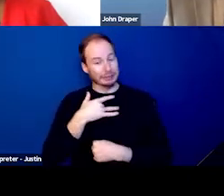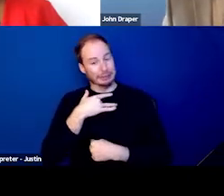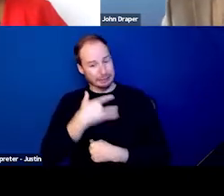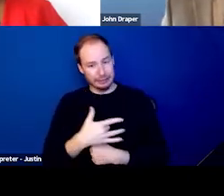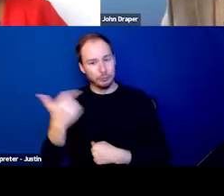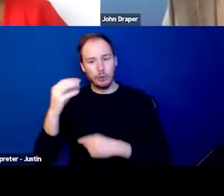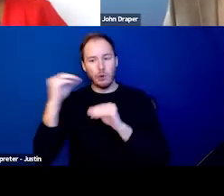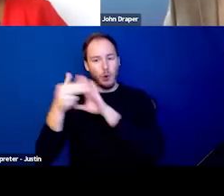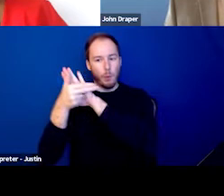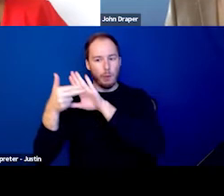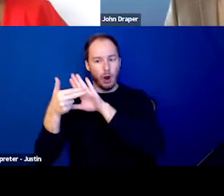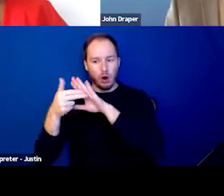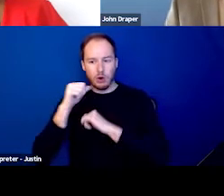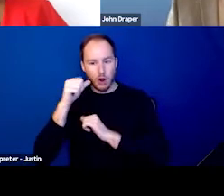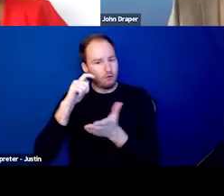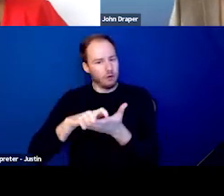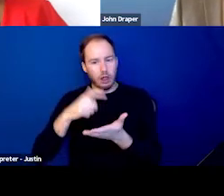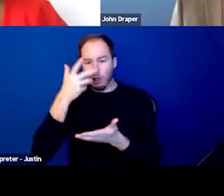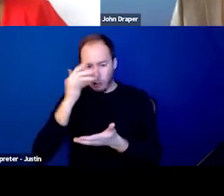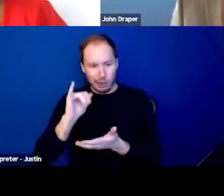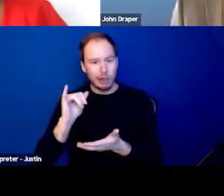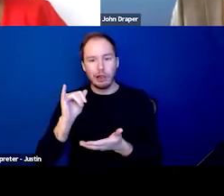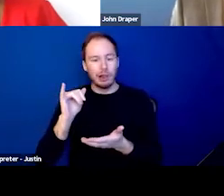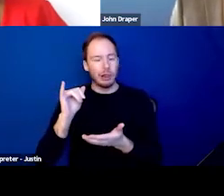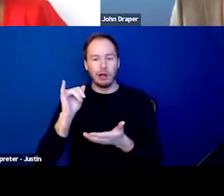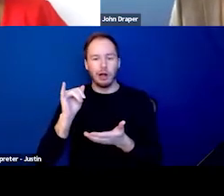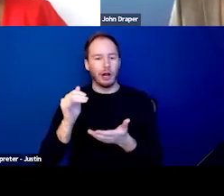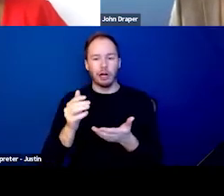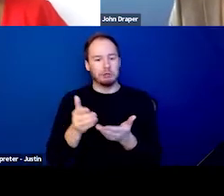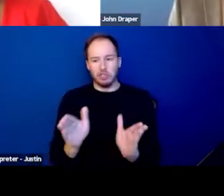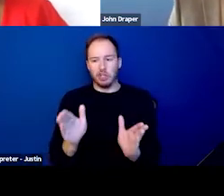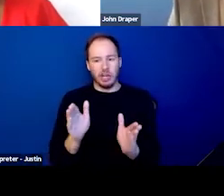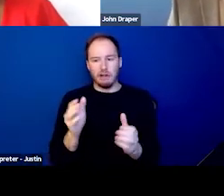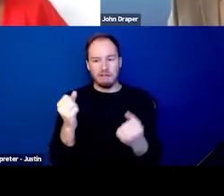And that's the beauty of them is they look like just any other vehicle, typically a van.